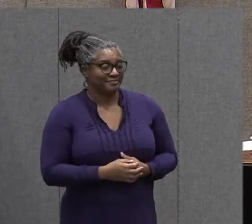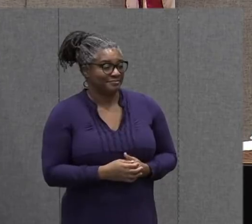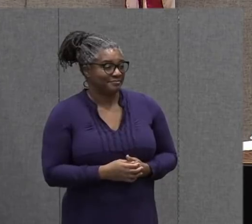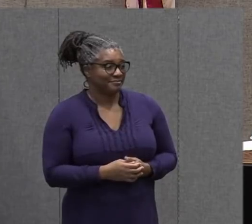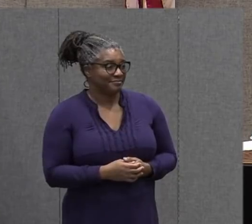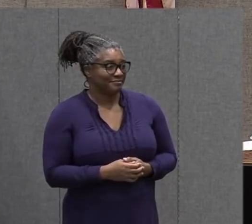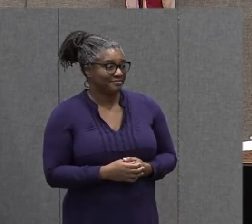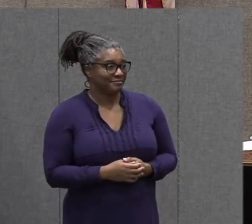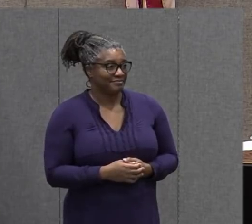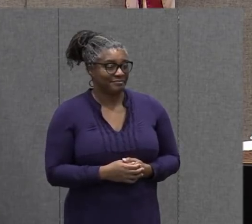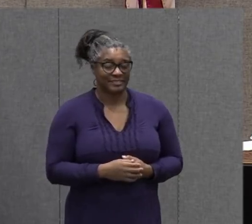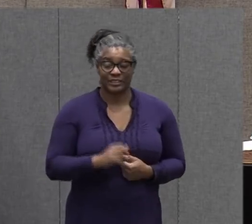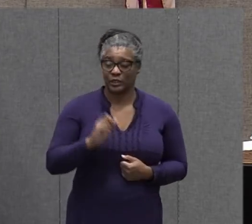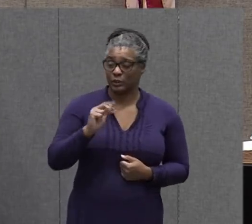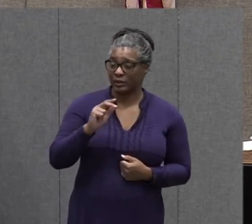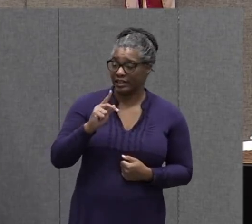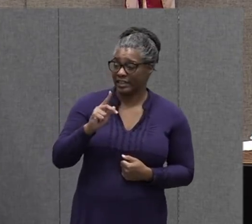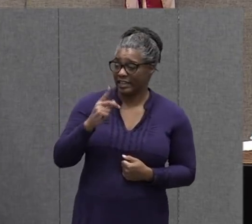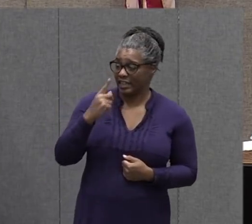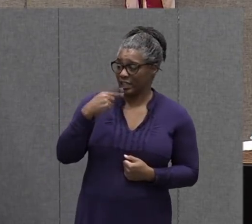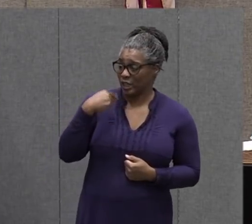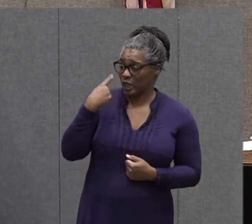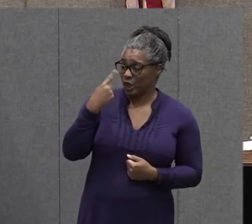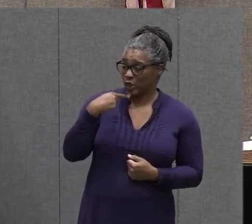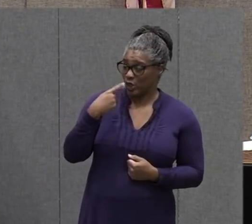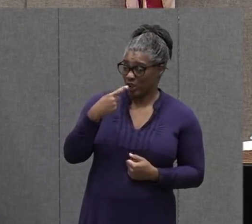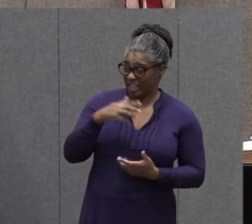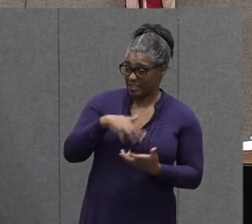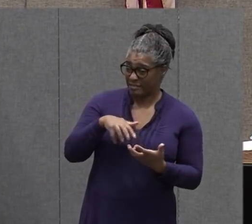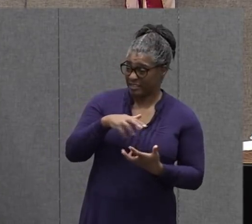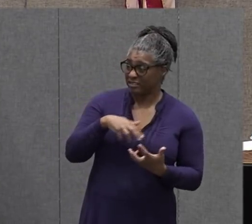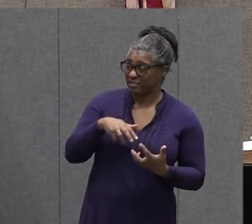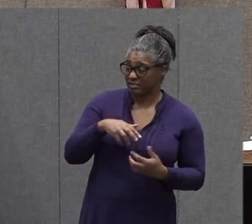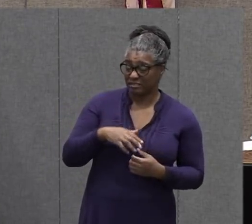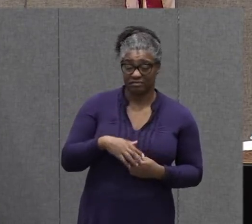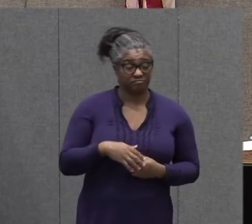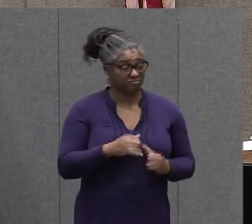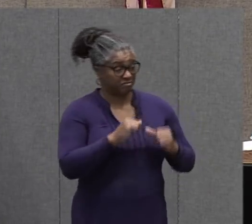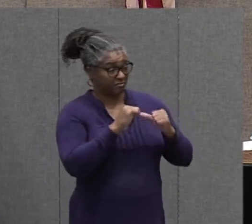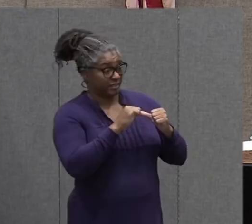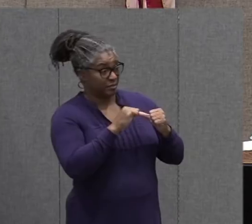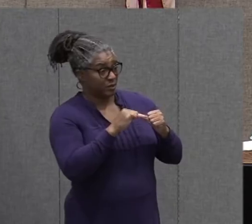This is looking good mixed. - Keep going don't stop. [Mr. R] Not stopping.